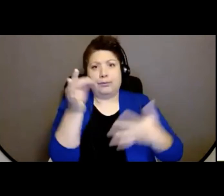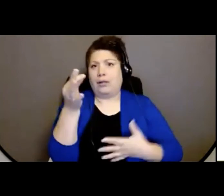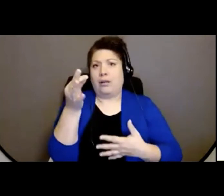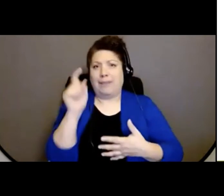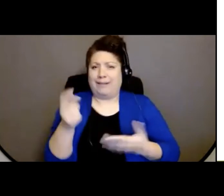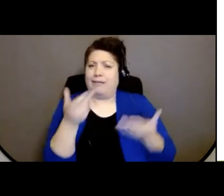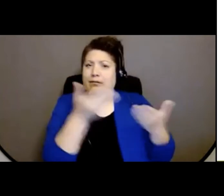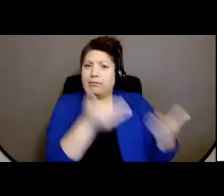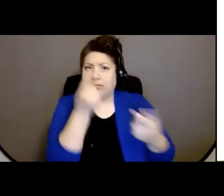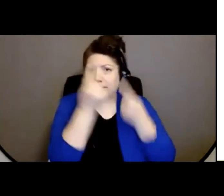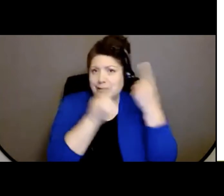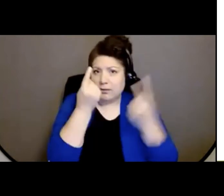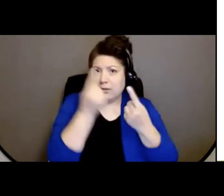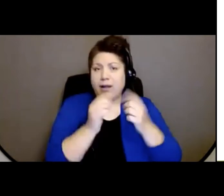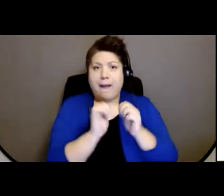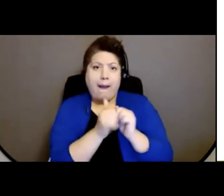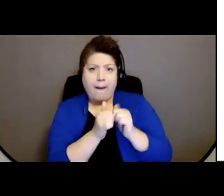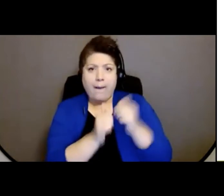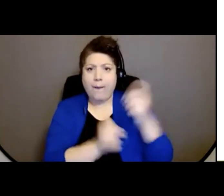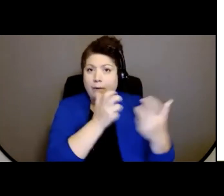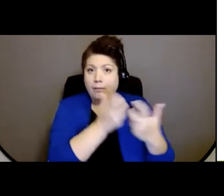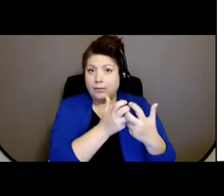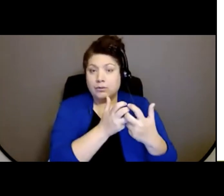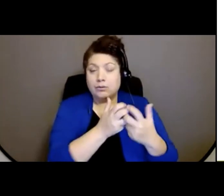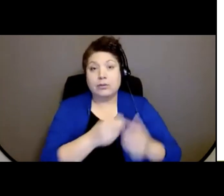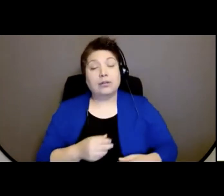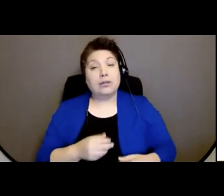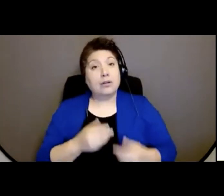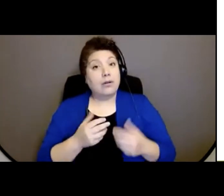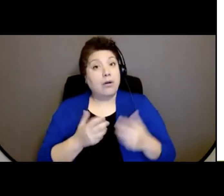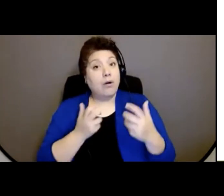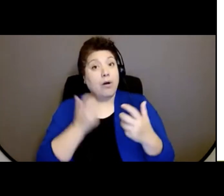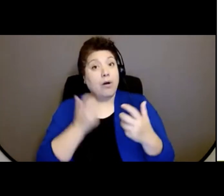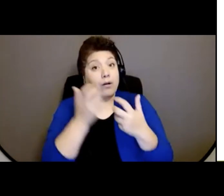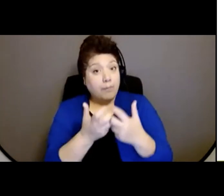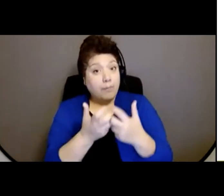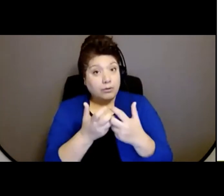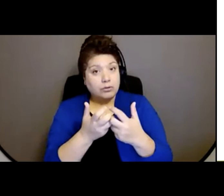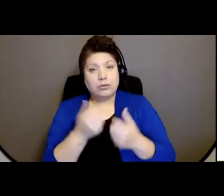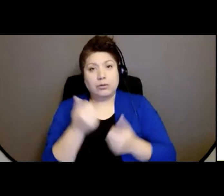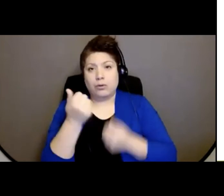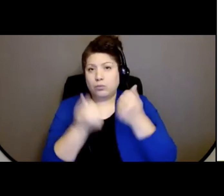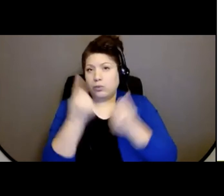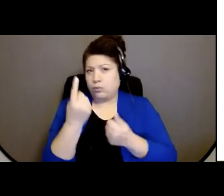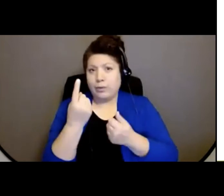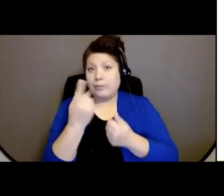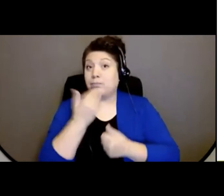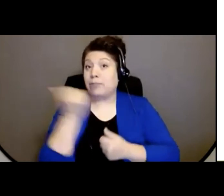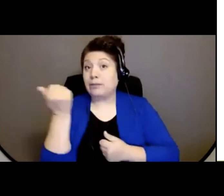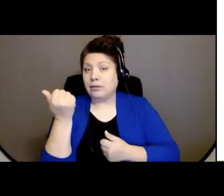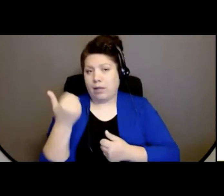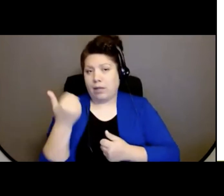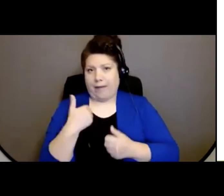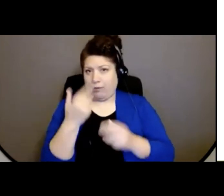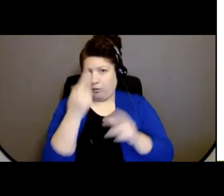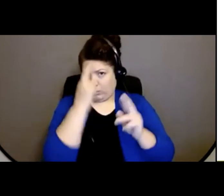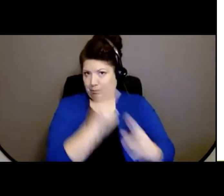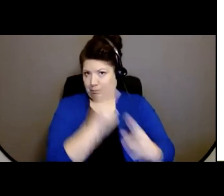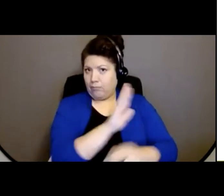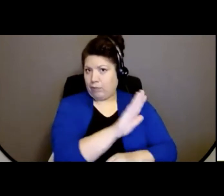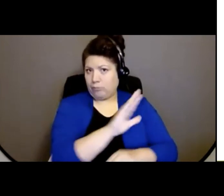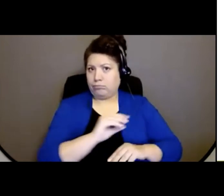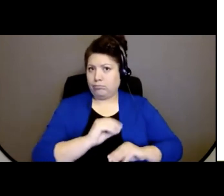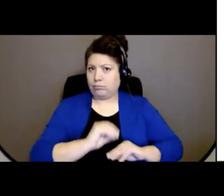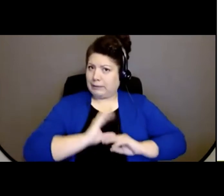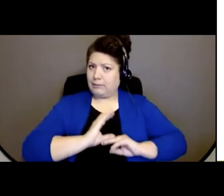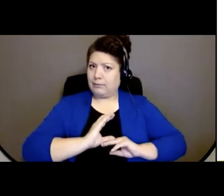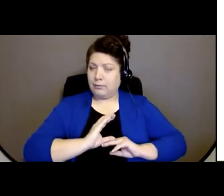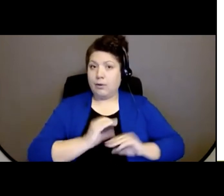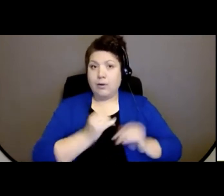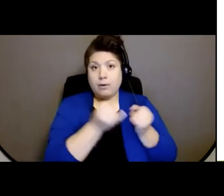THE MOST APPROPRIATE ACCOMMODATIONS WILL RESPECT DIGNITY, AUTONOMY, THE INDIVIDUALIZED